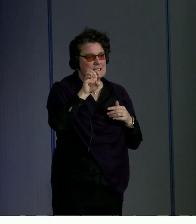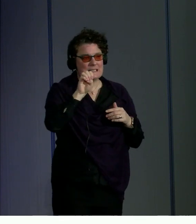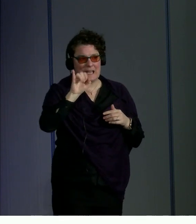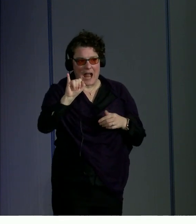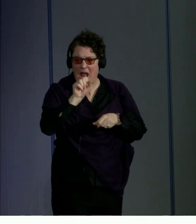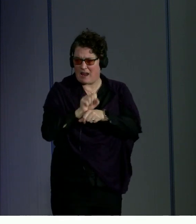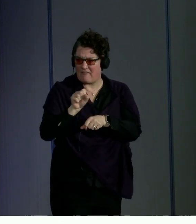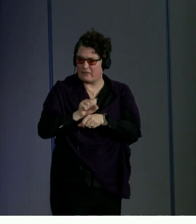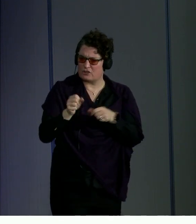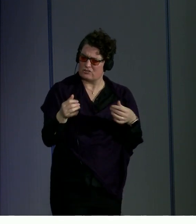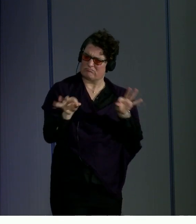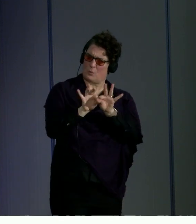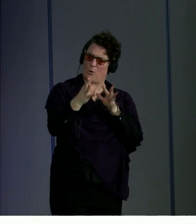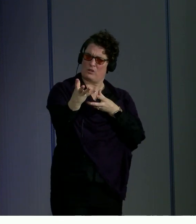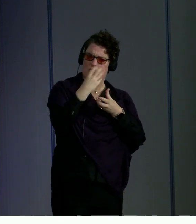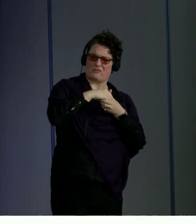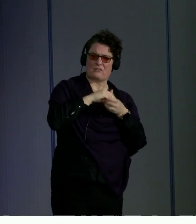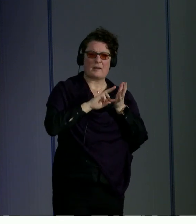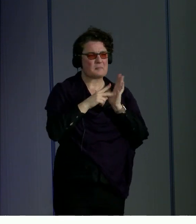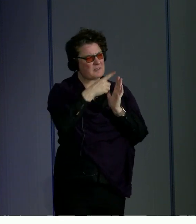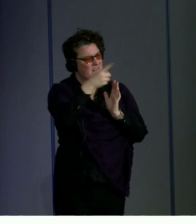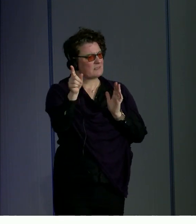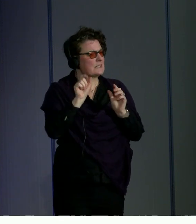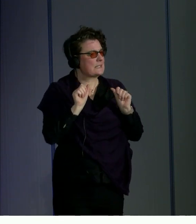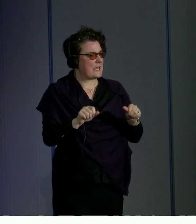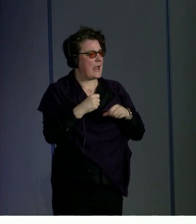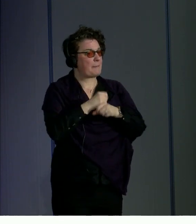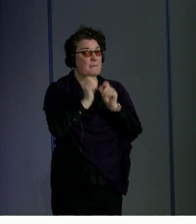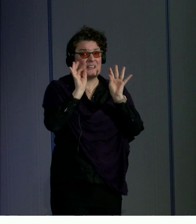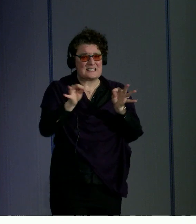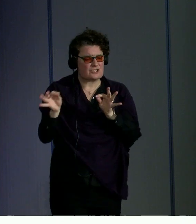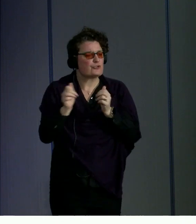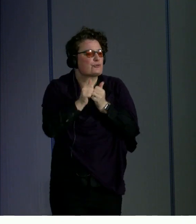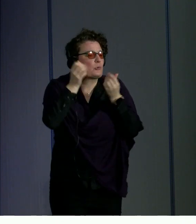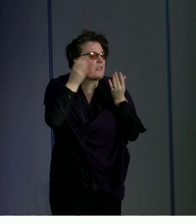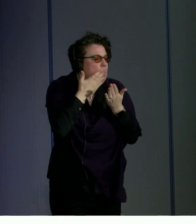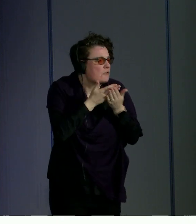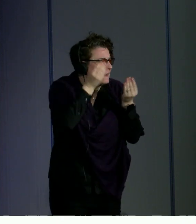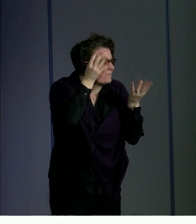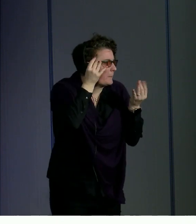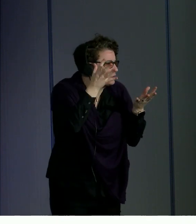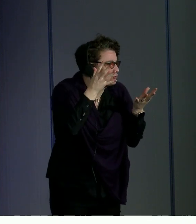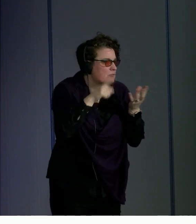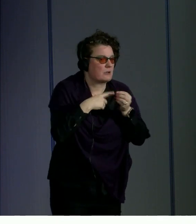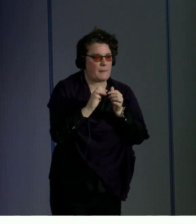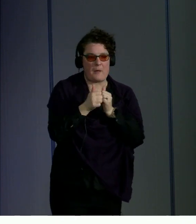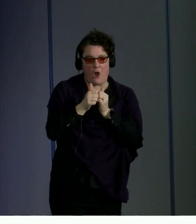so that they are able to make informed decisions of how to integrate the areas.